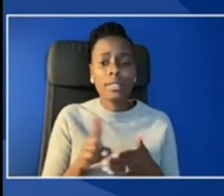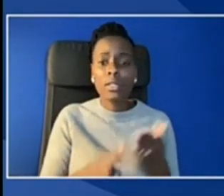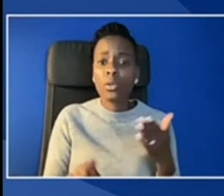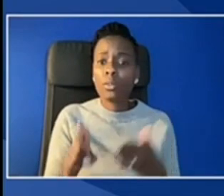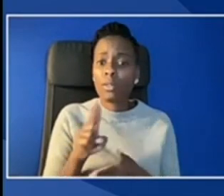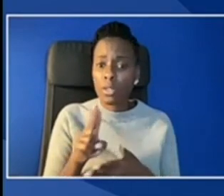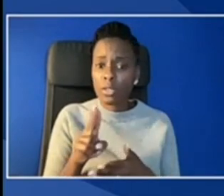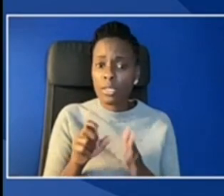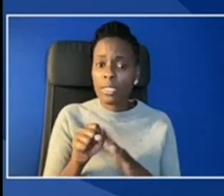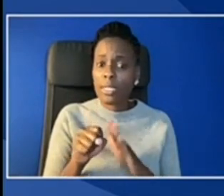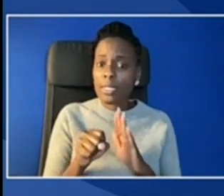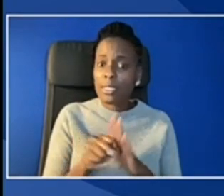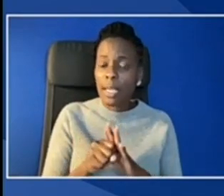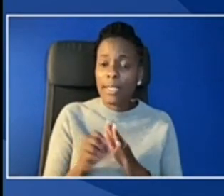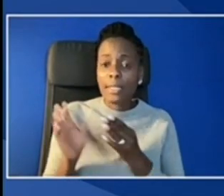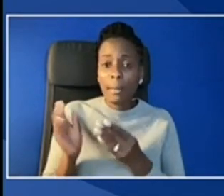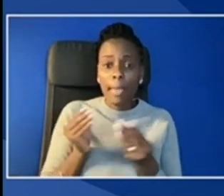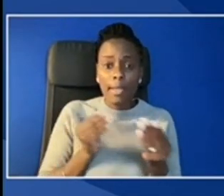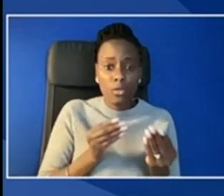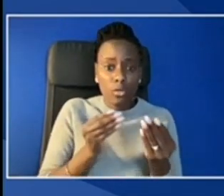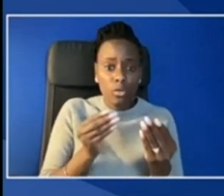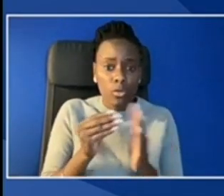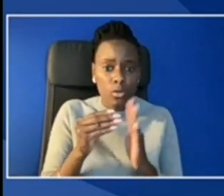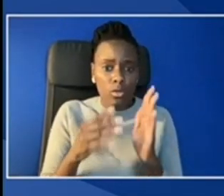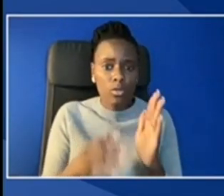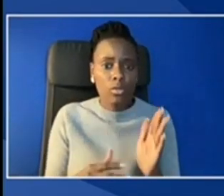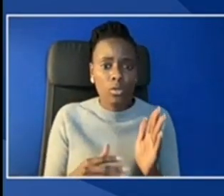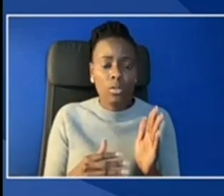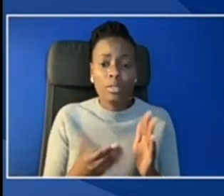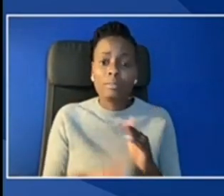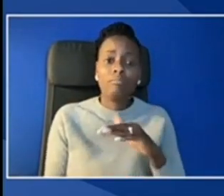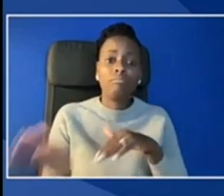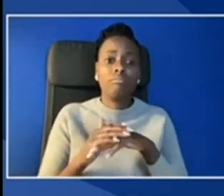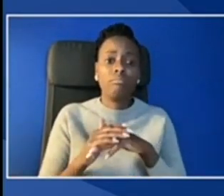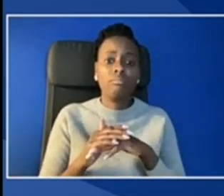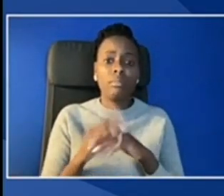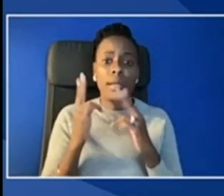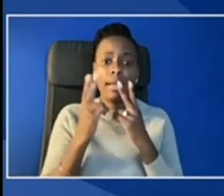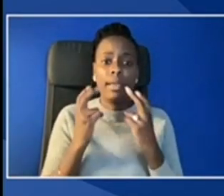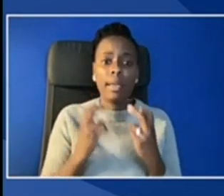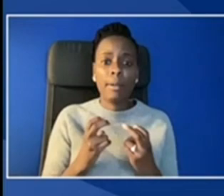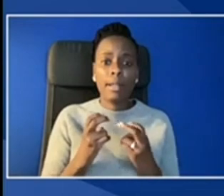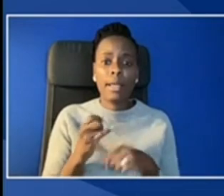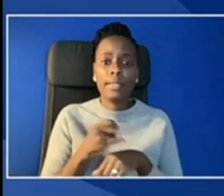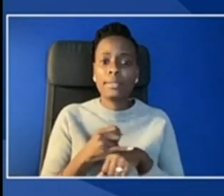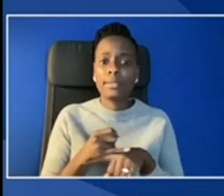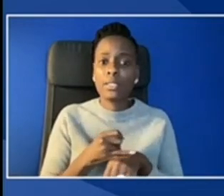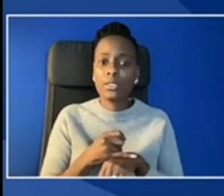students' hands, hyperinflated by capitalized interest, weaponized by removal of bankruptcy protections, and